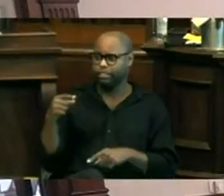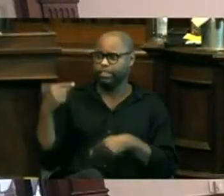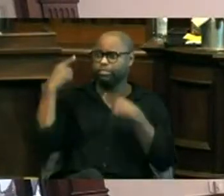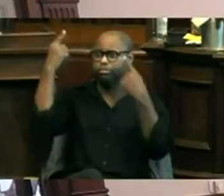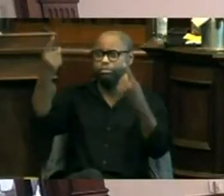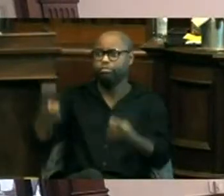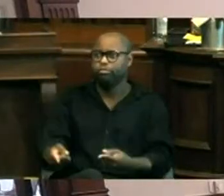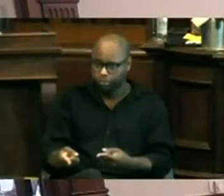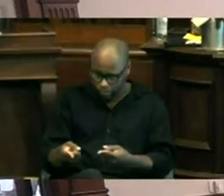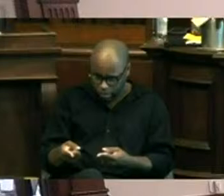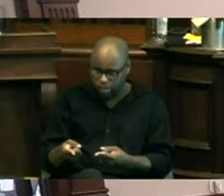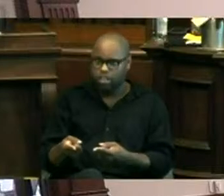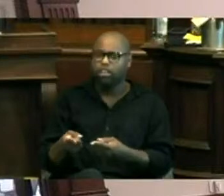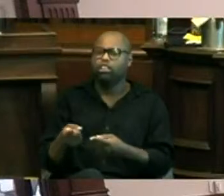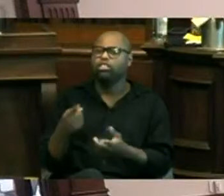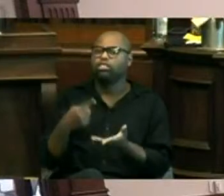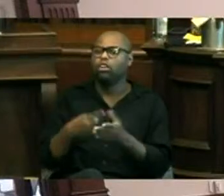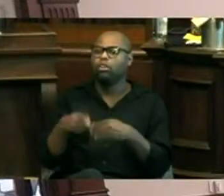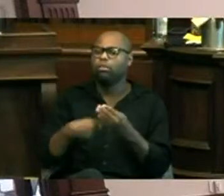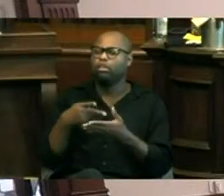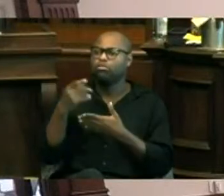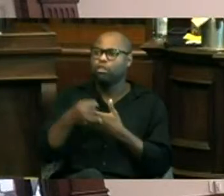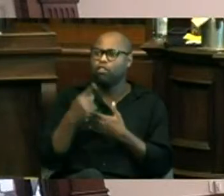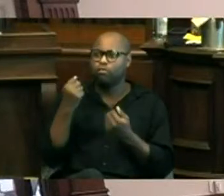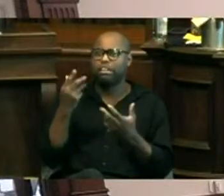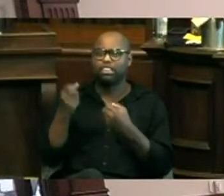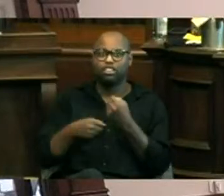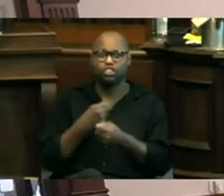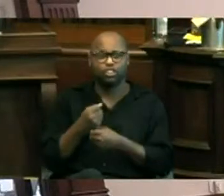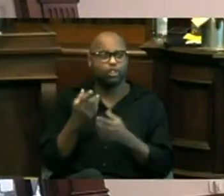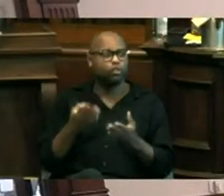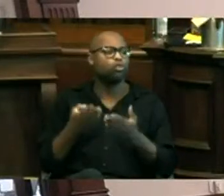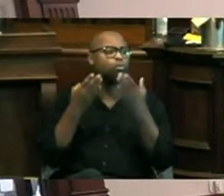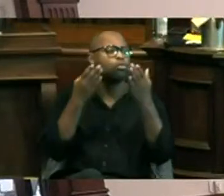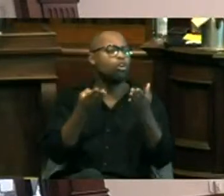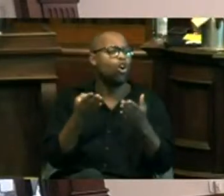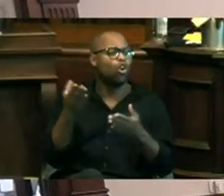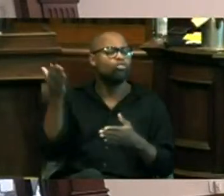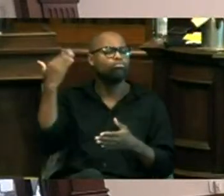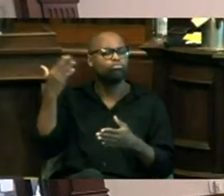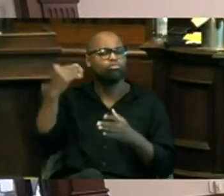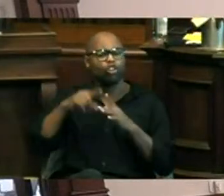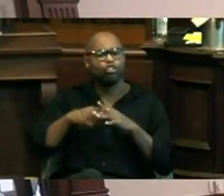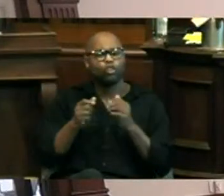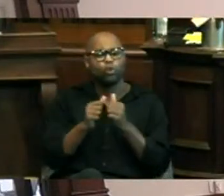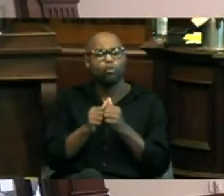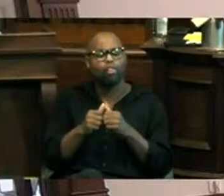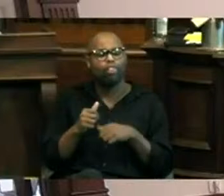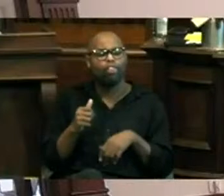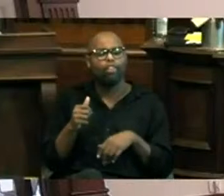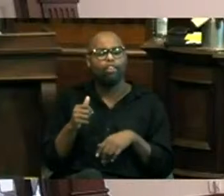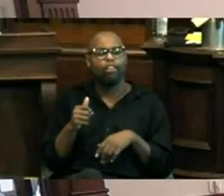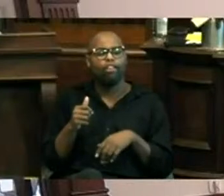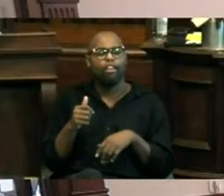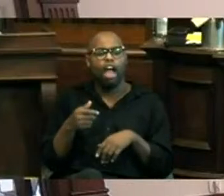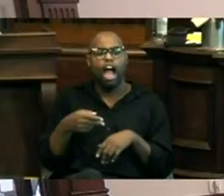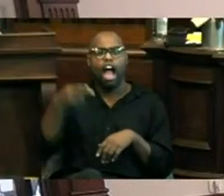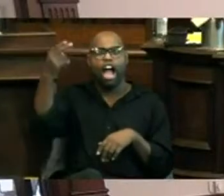this this project was has been in the works for years and was